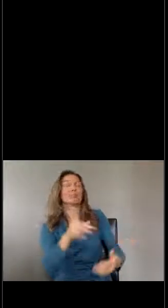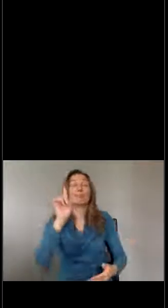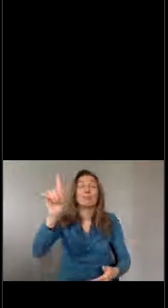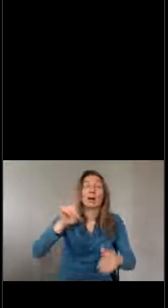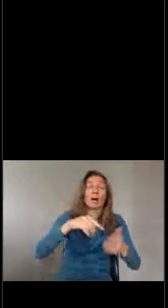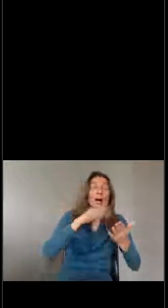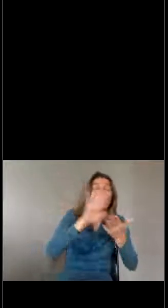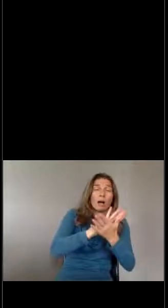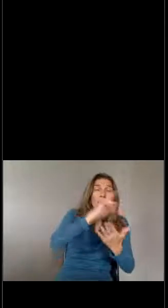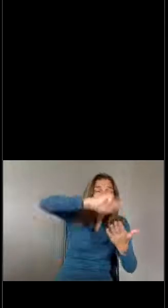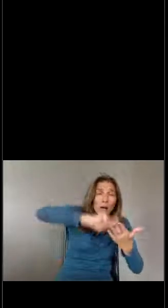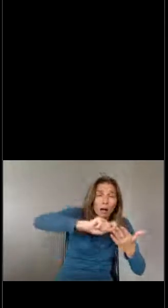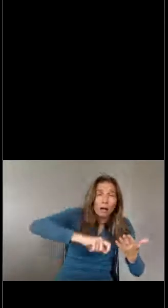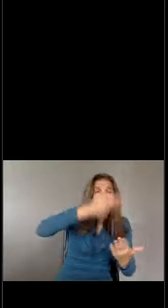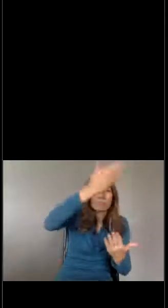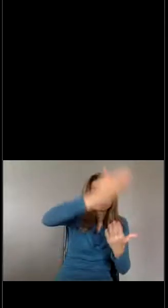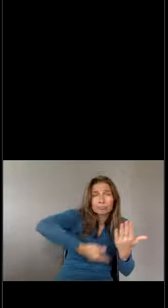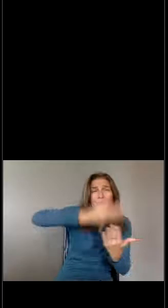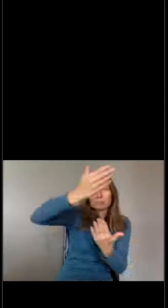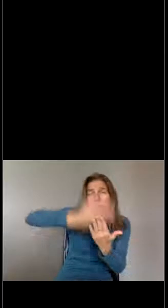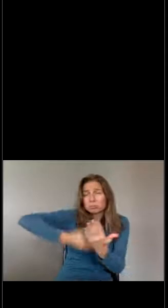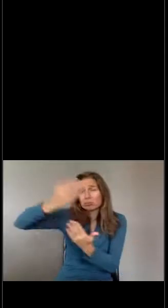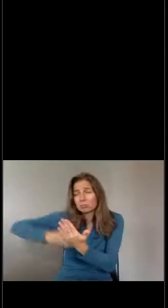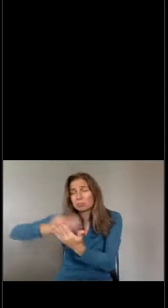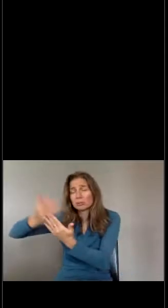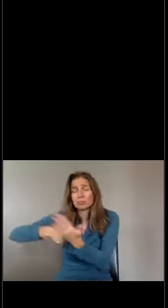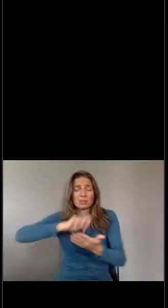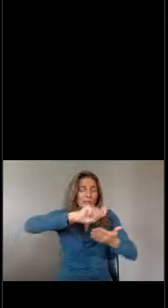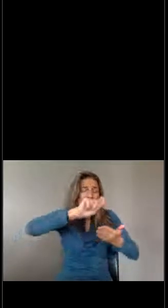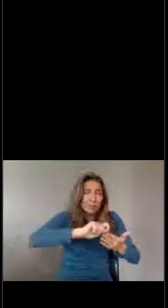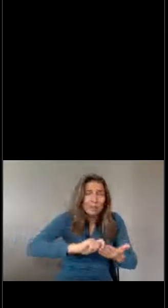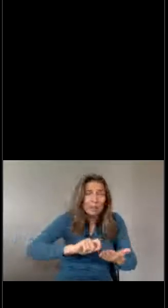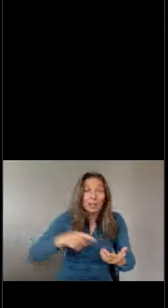So we had some respondents talking about how they needed